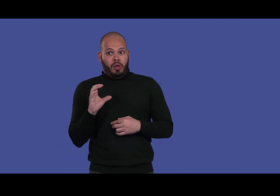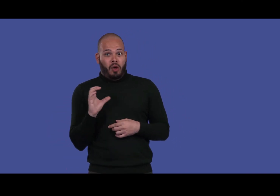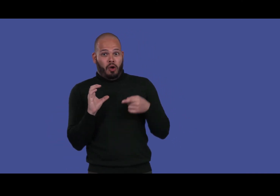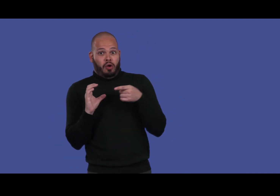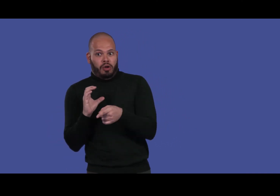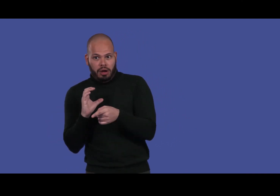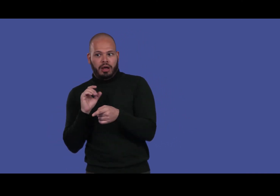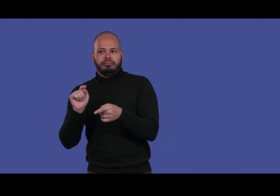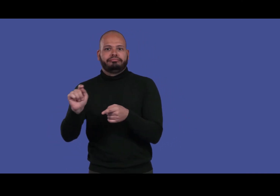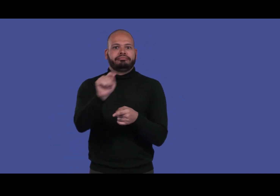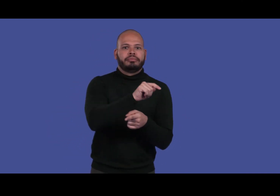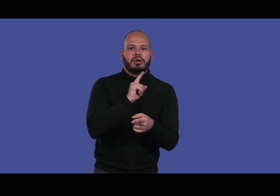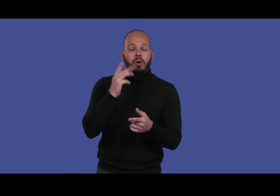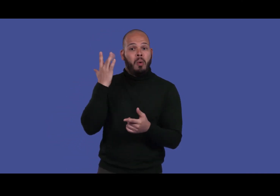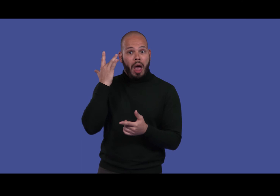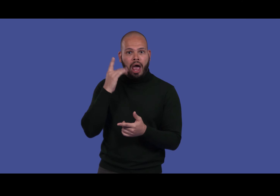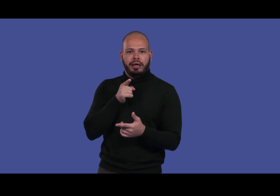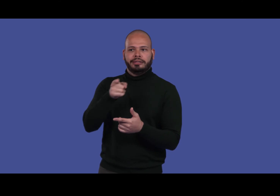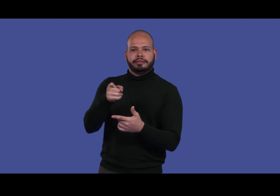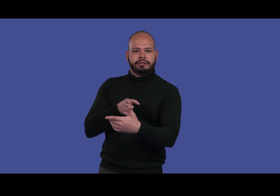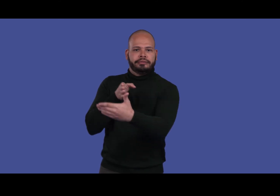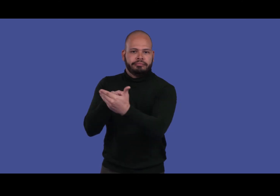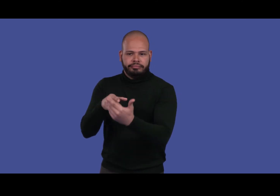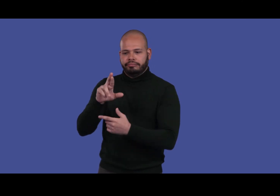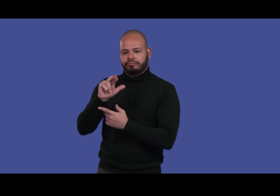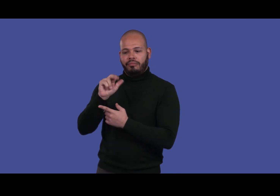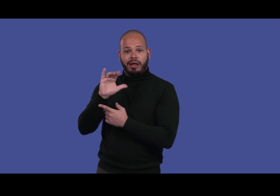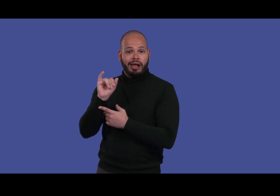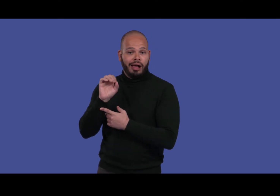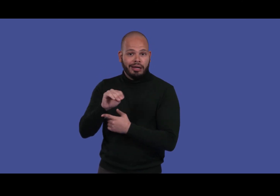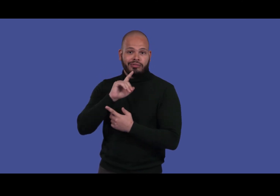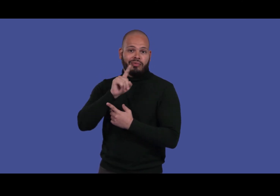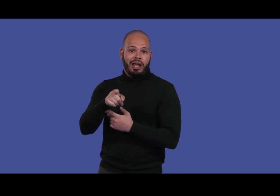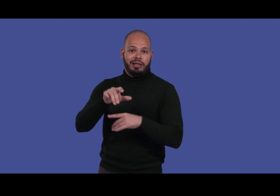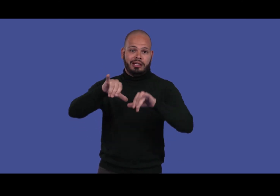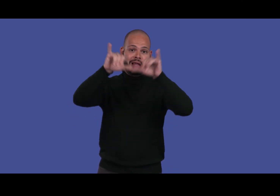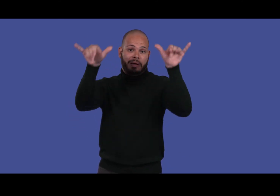Because of systemic racism, BIPOC individuals face more barriers in testing,